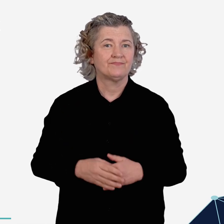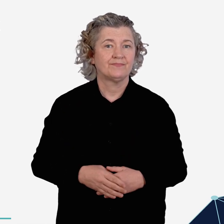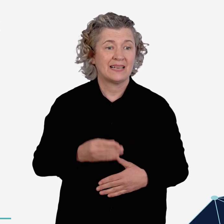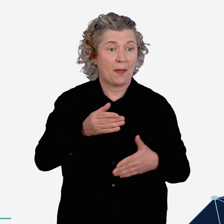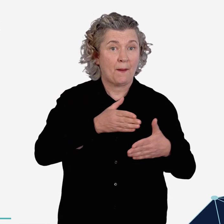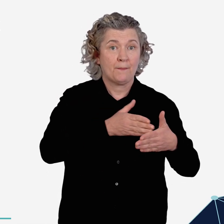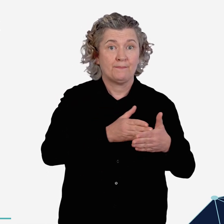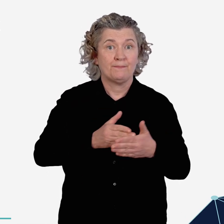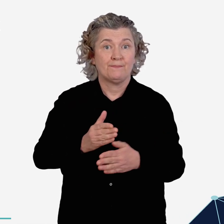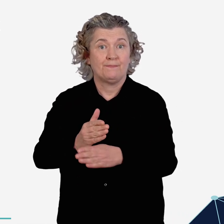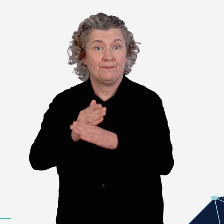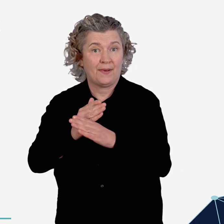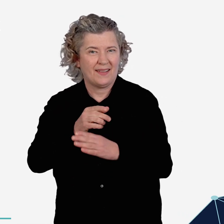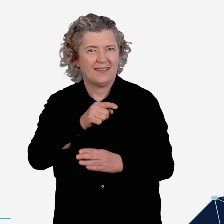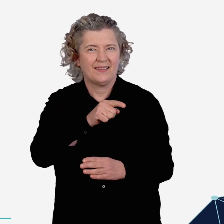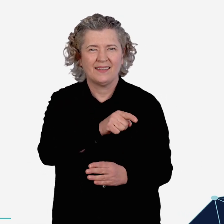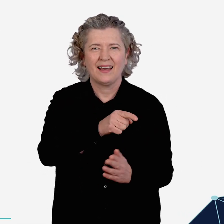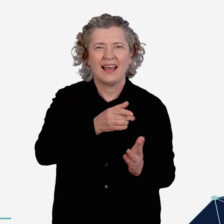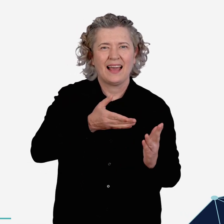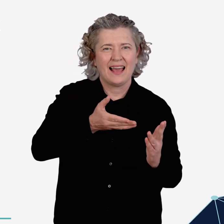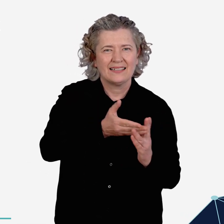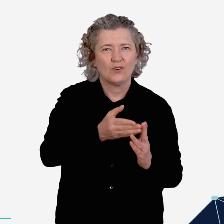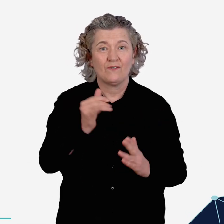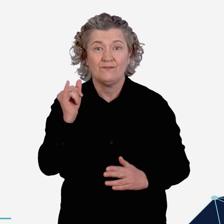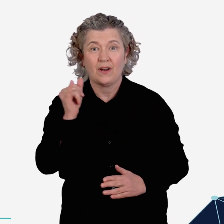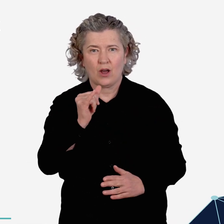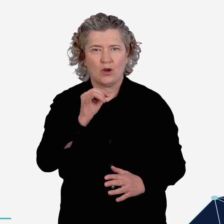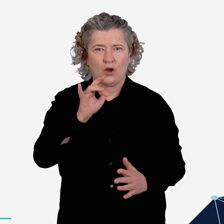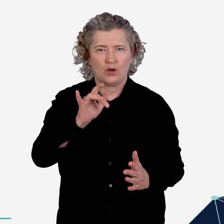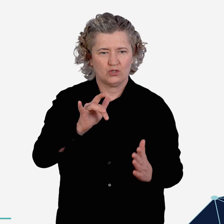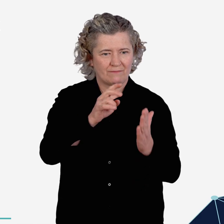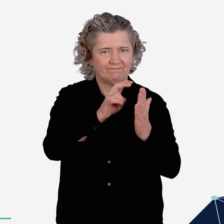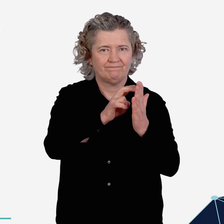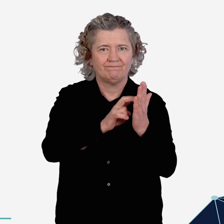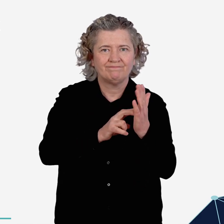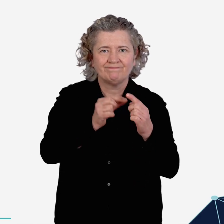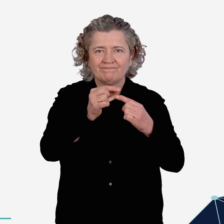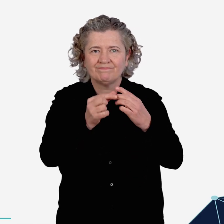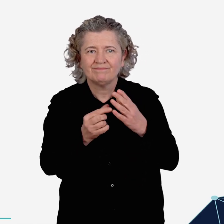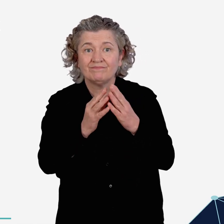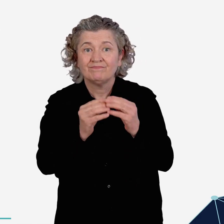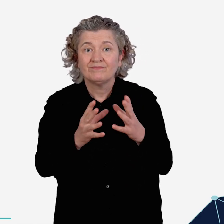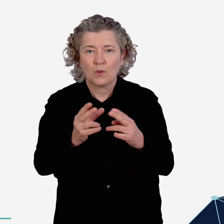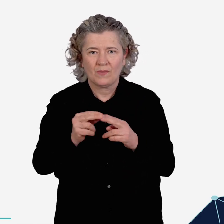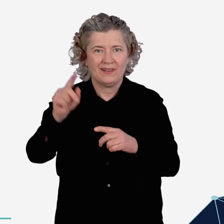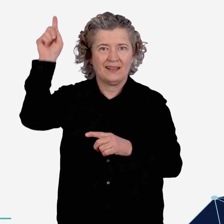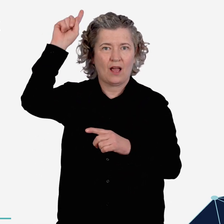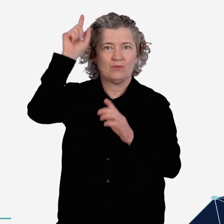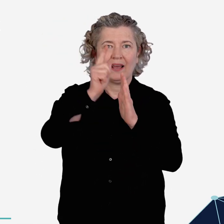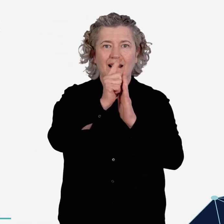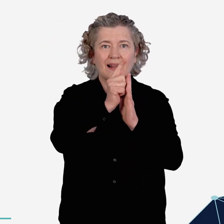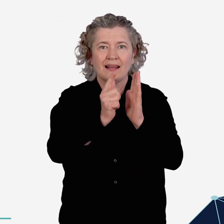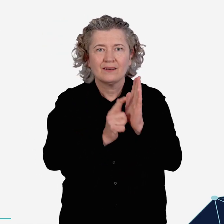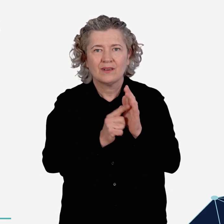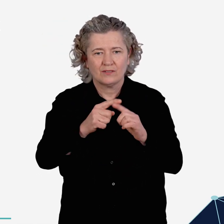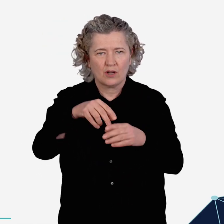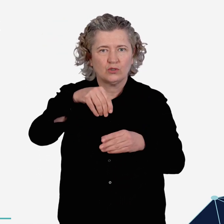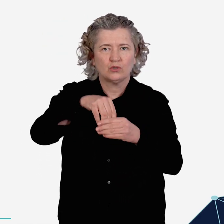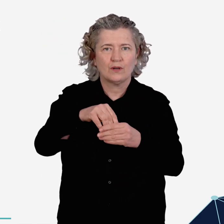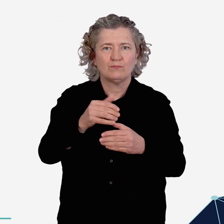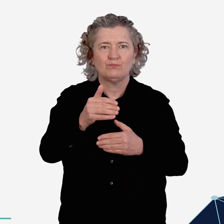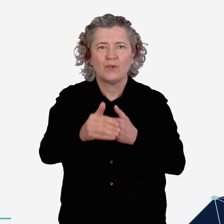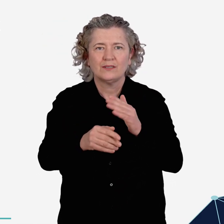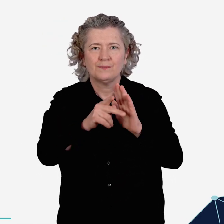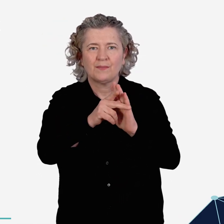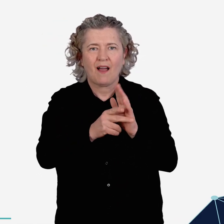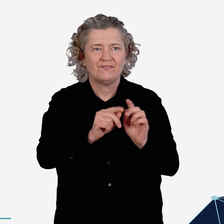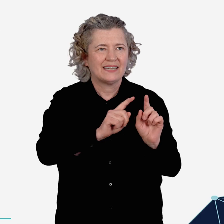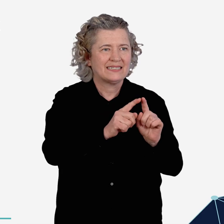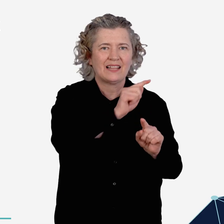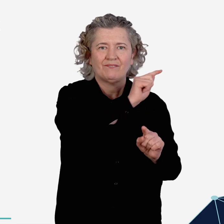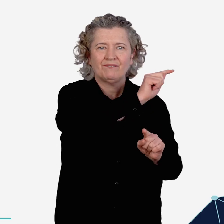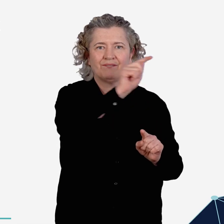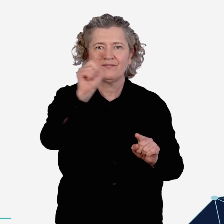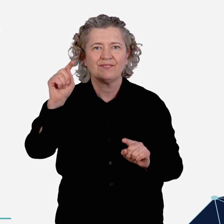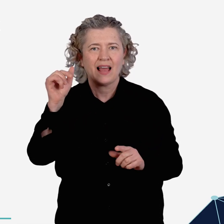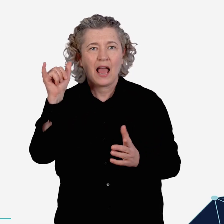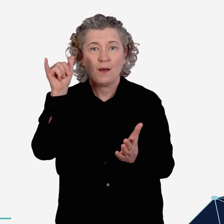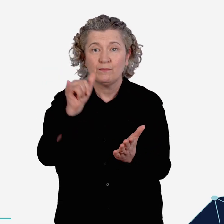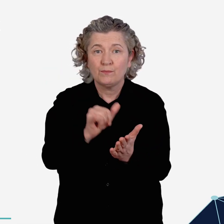Some barriers to accessible air travel are not addressed by current legislation, and the internal procedural policies of airports